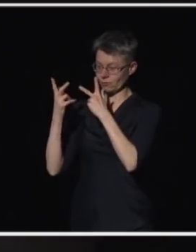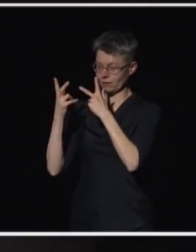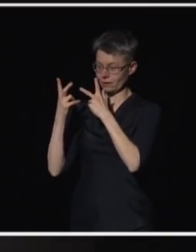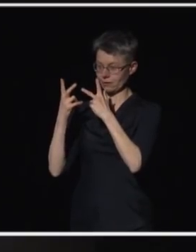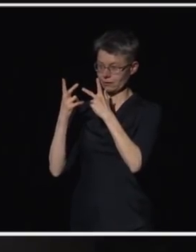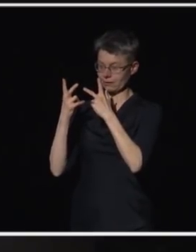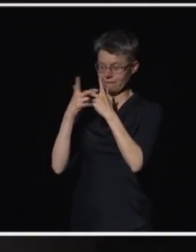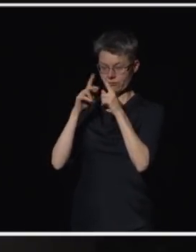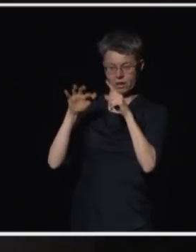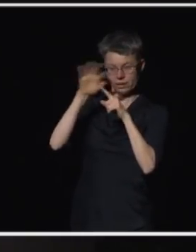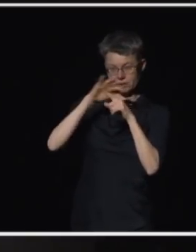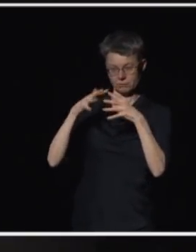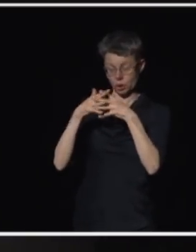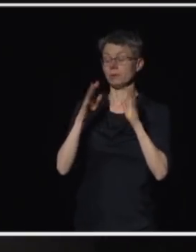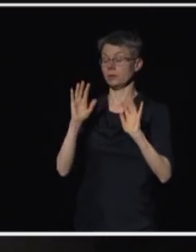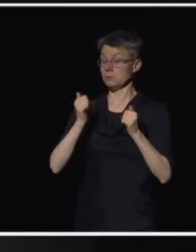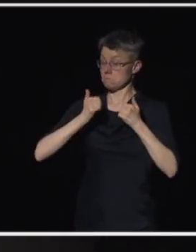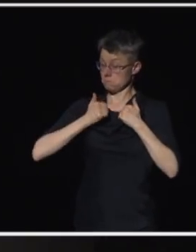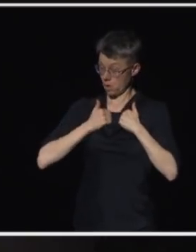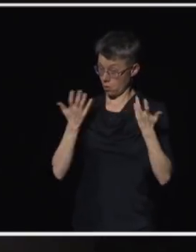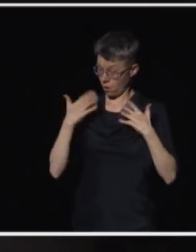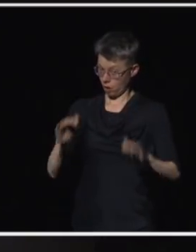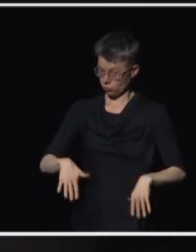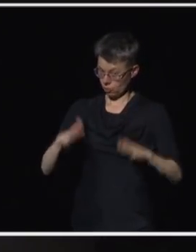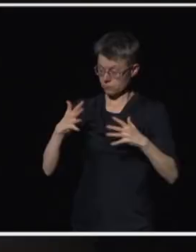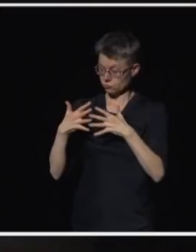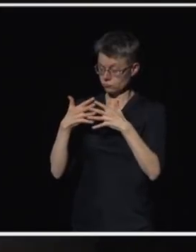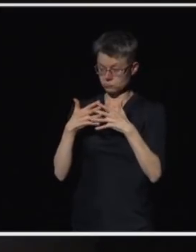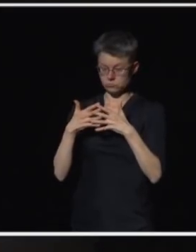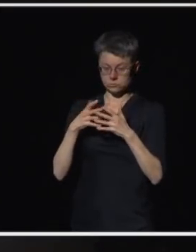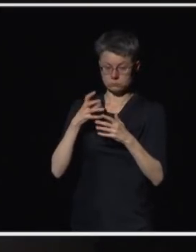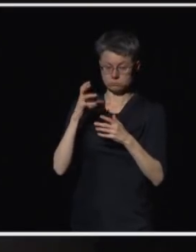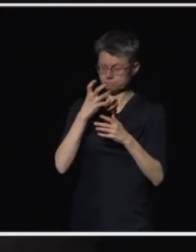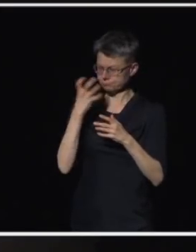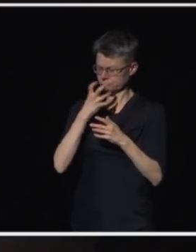In the kind of America I grew up in it was intensely, intensely violent on every level.